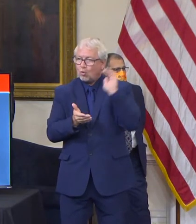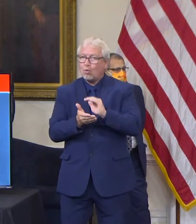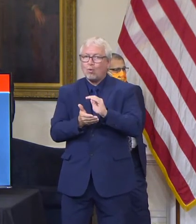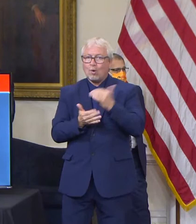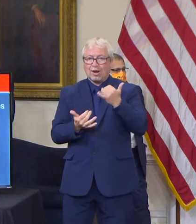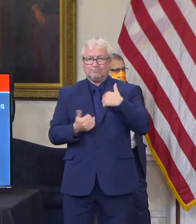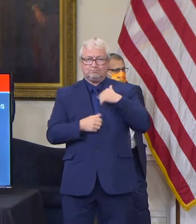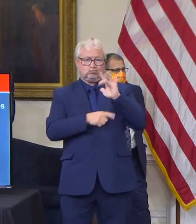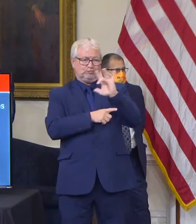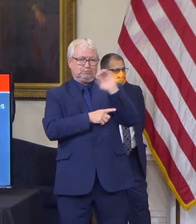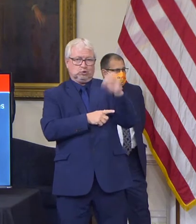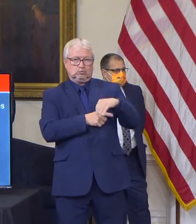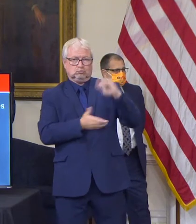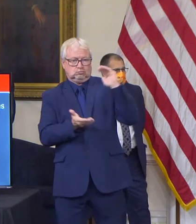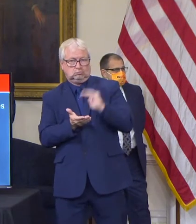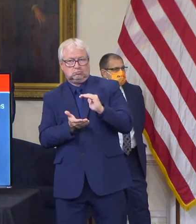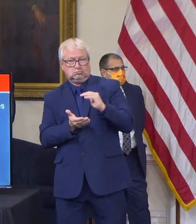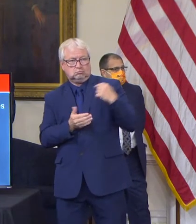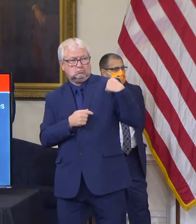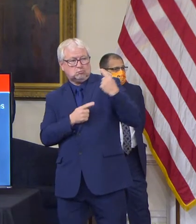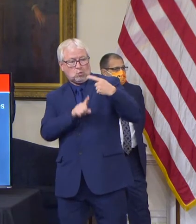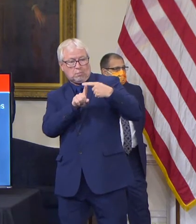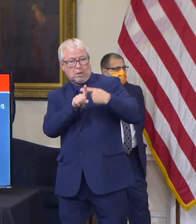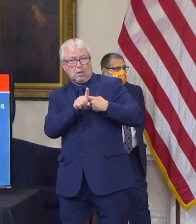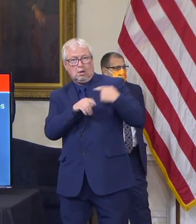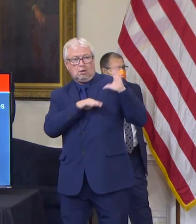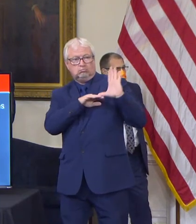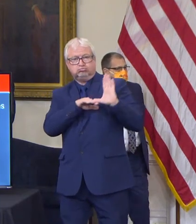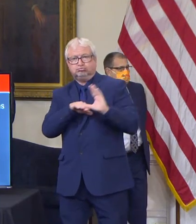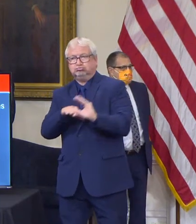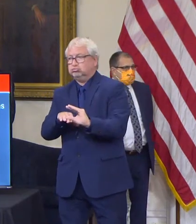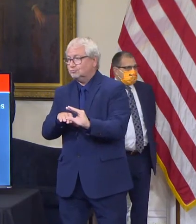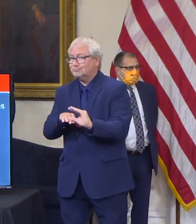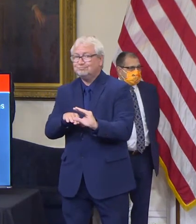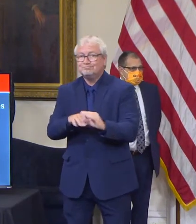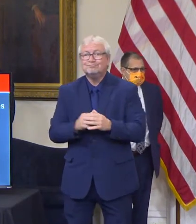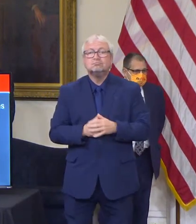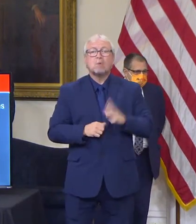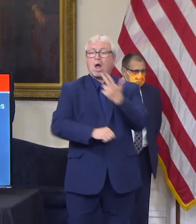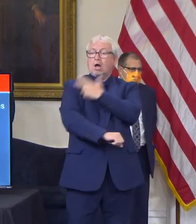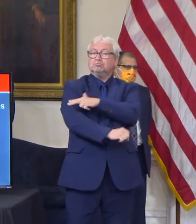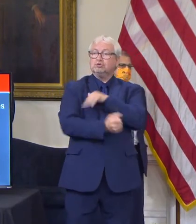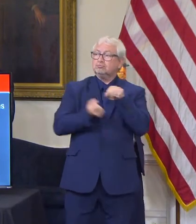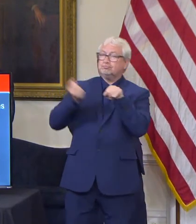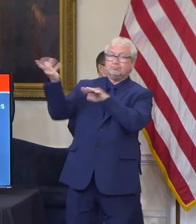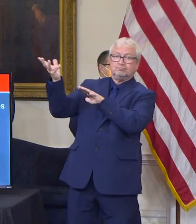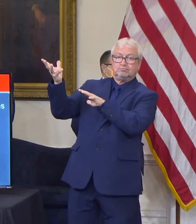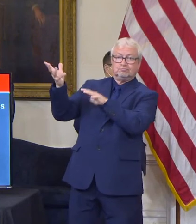Our positivity rate has declined by 20 percent over the past month. Our hospitalizations are down 60 percent from their peak.